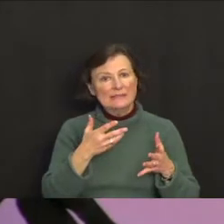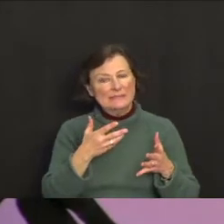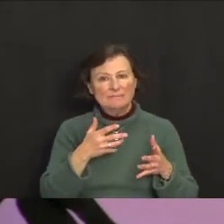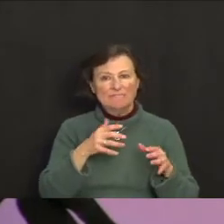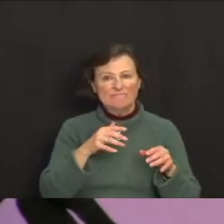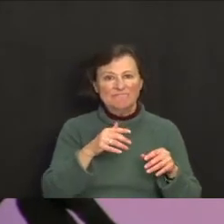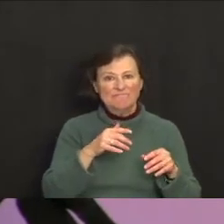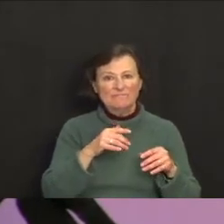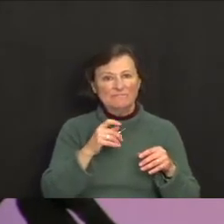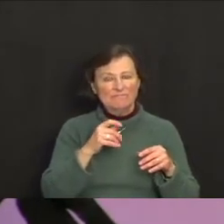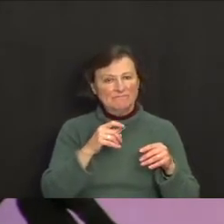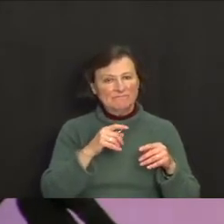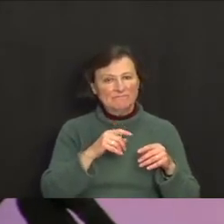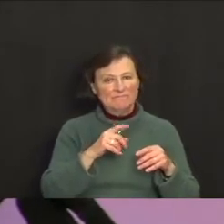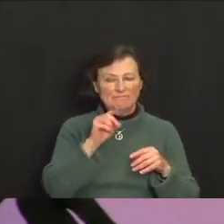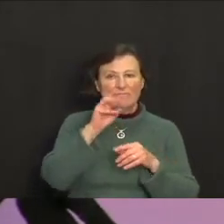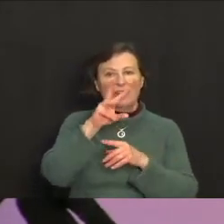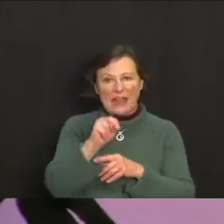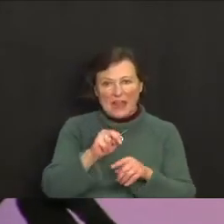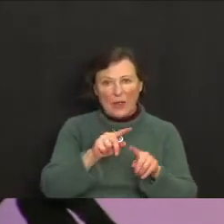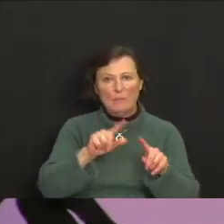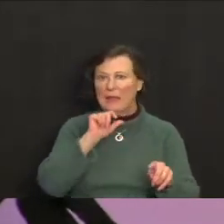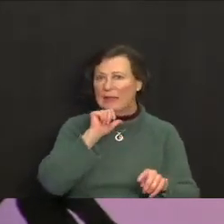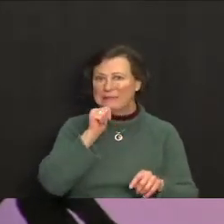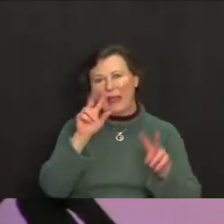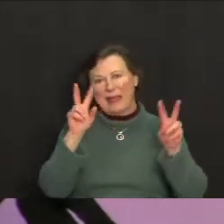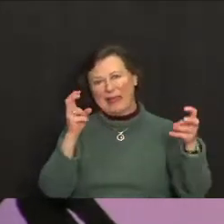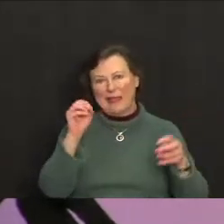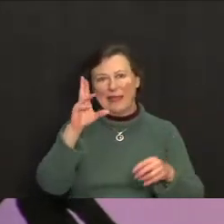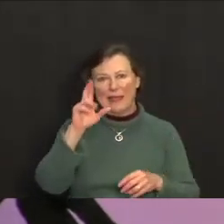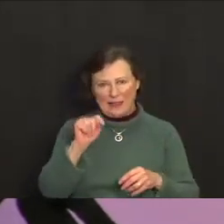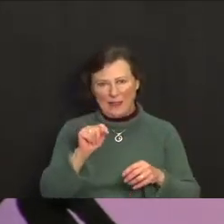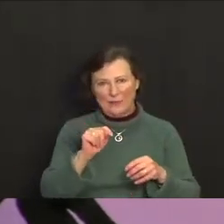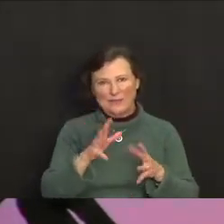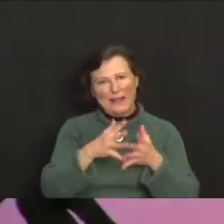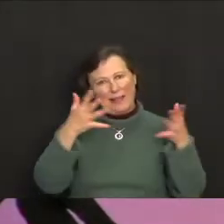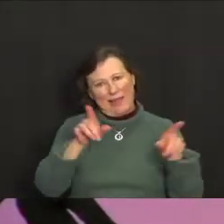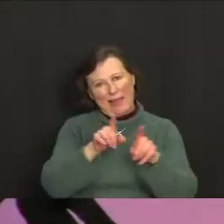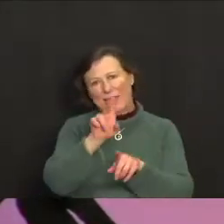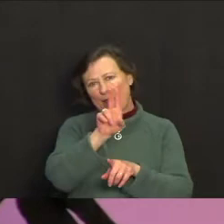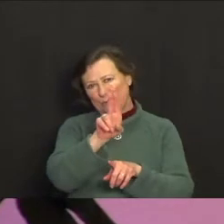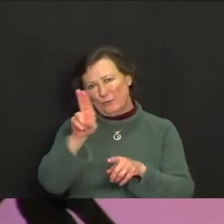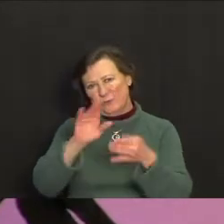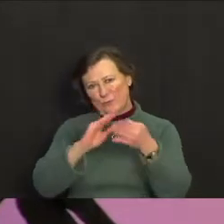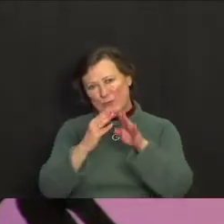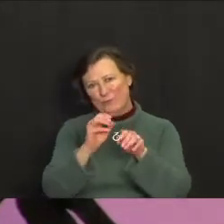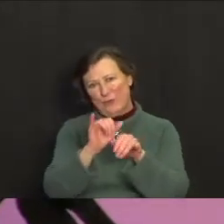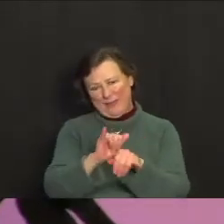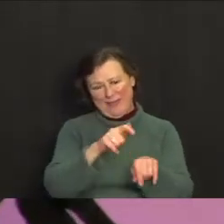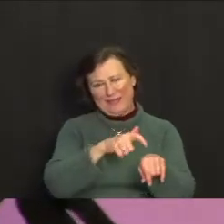much like the Unitarian community as a whole in those days. He began to compose hymns,